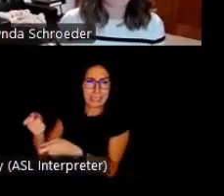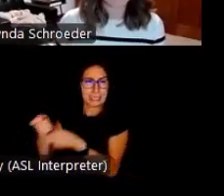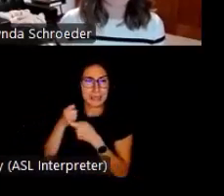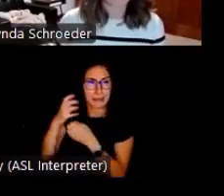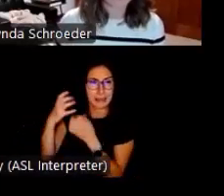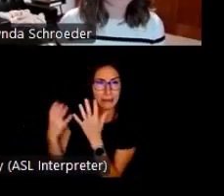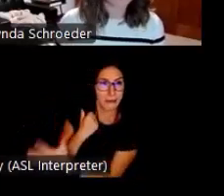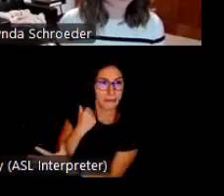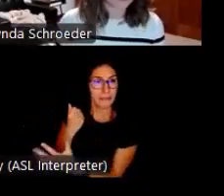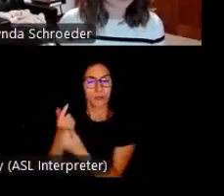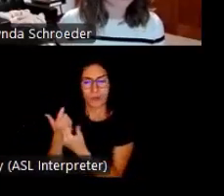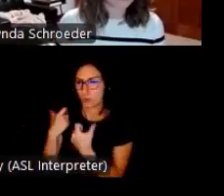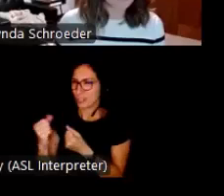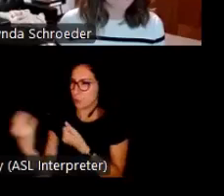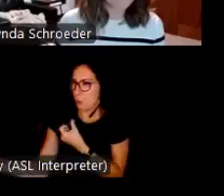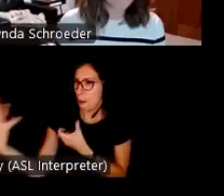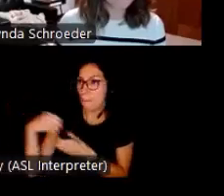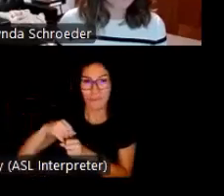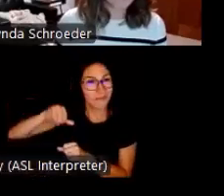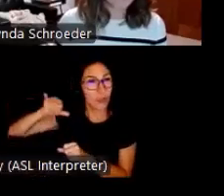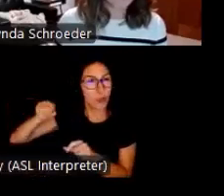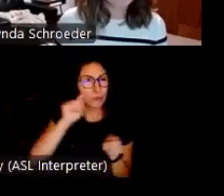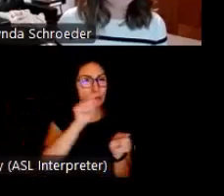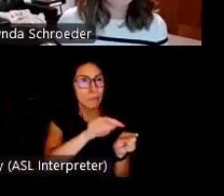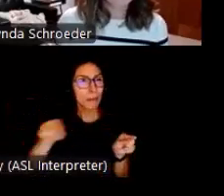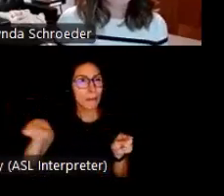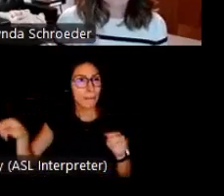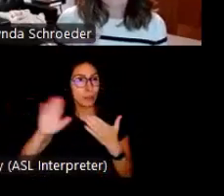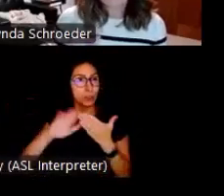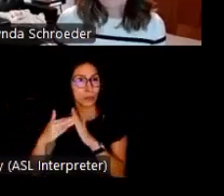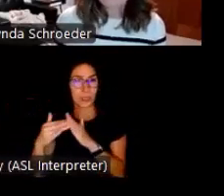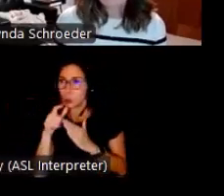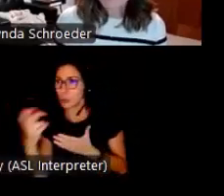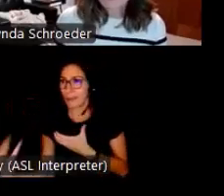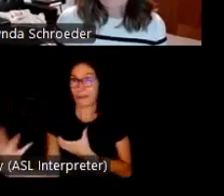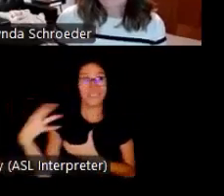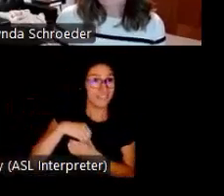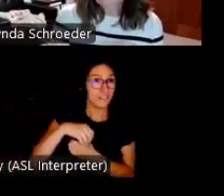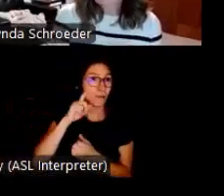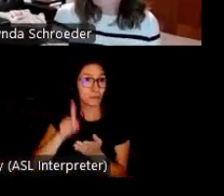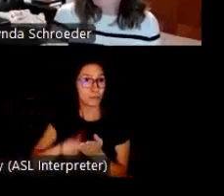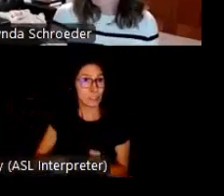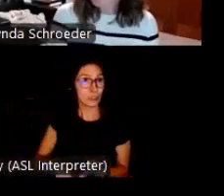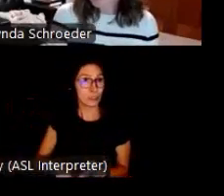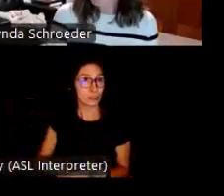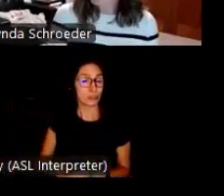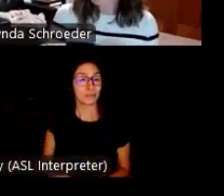in our research projects. It is important to think about broadband access.